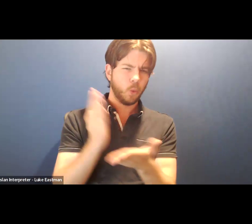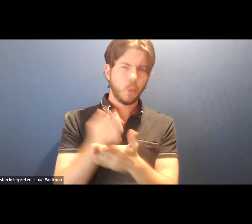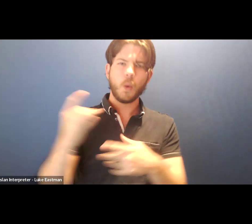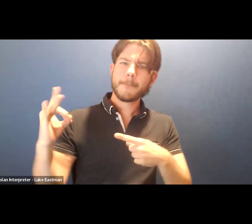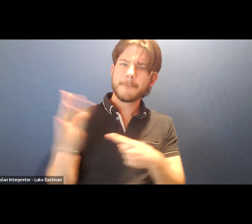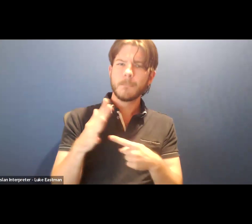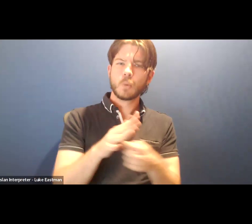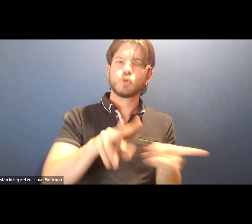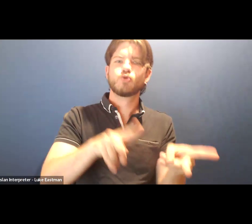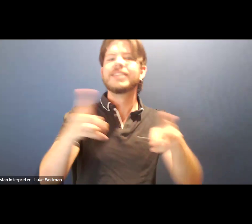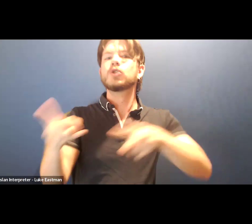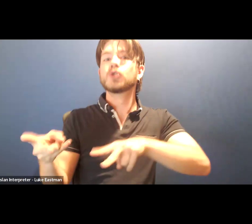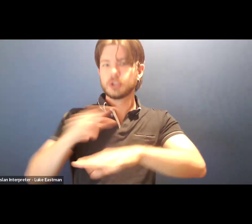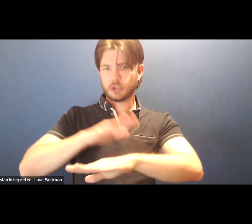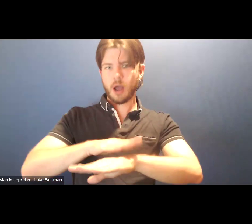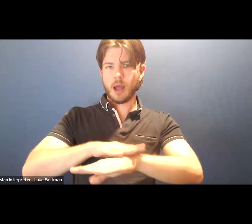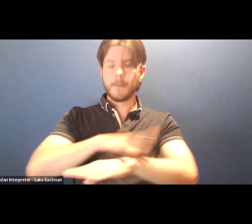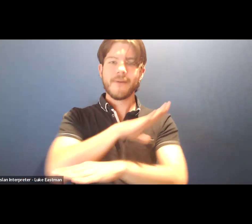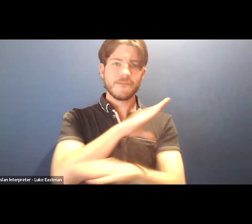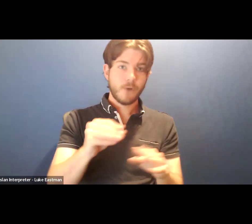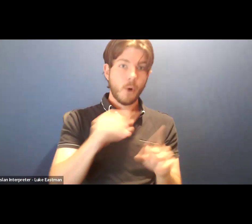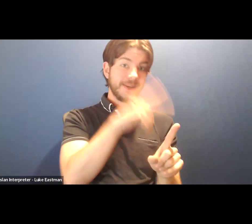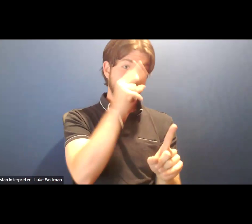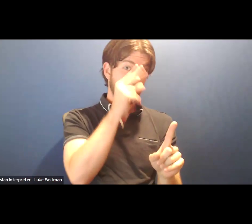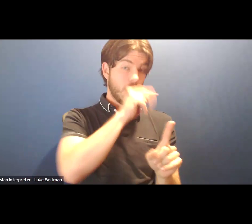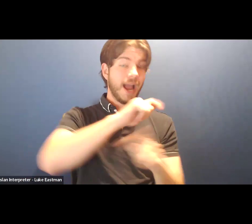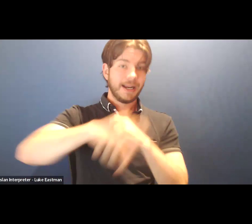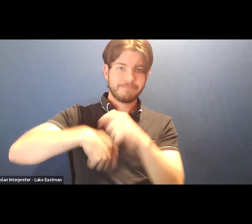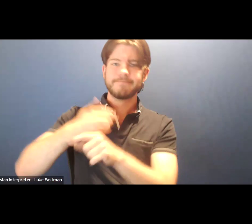period from adolescence to